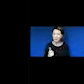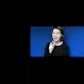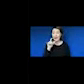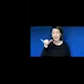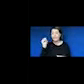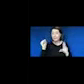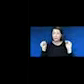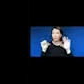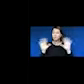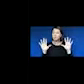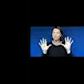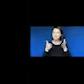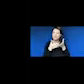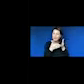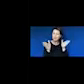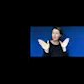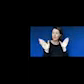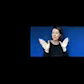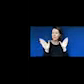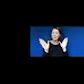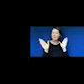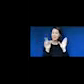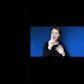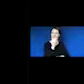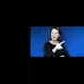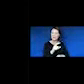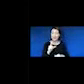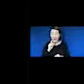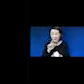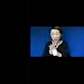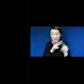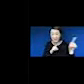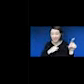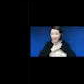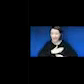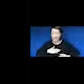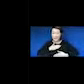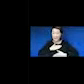I promise, they will love to talk about their business and what they do, and not have us